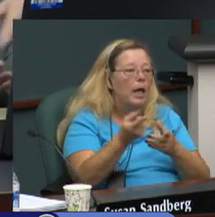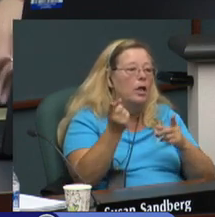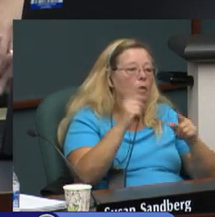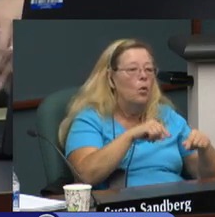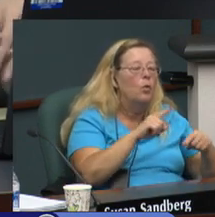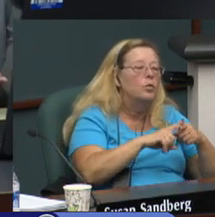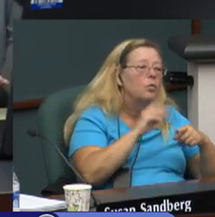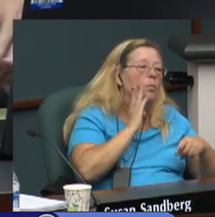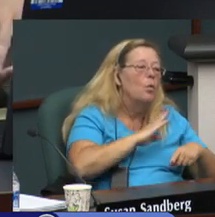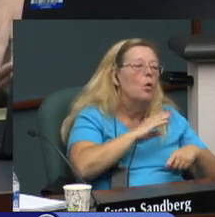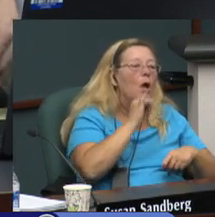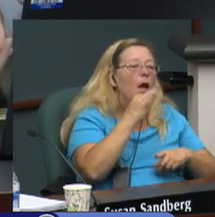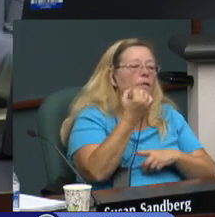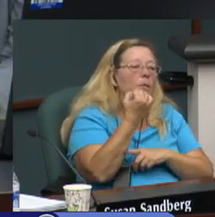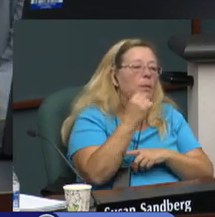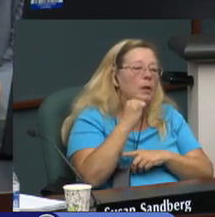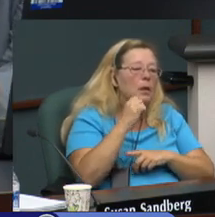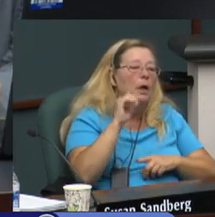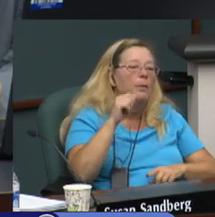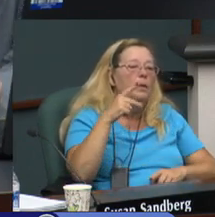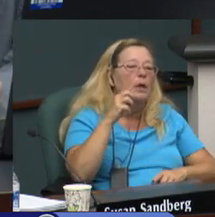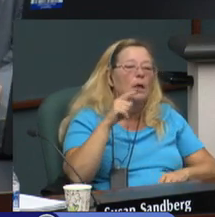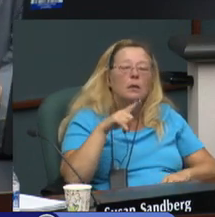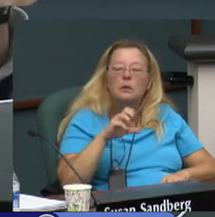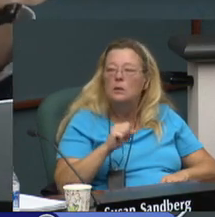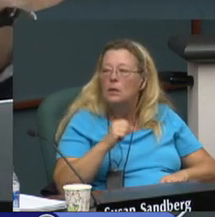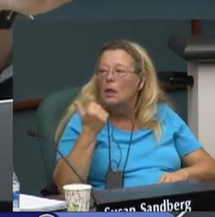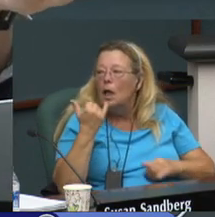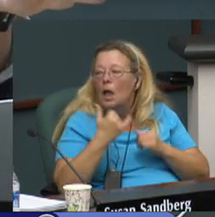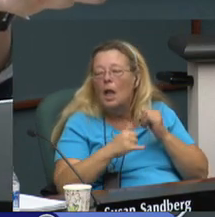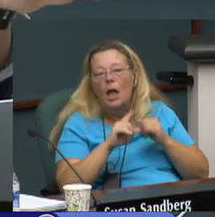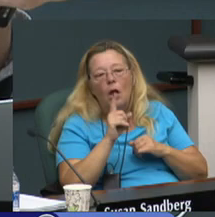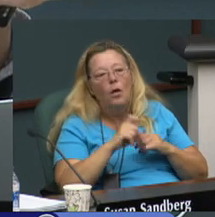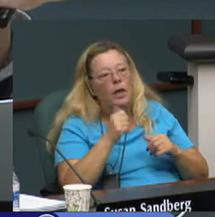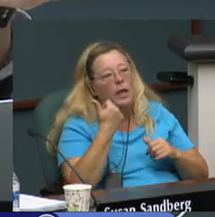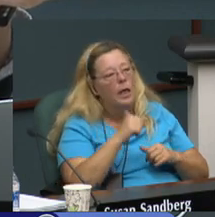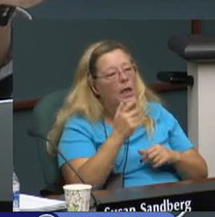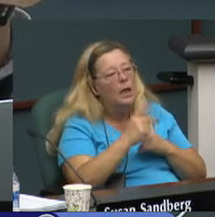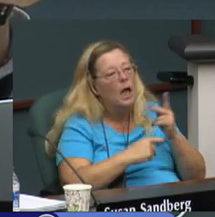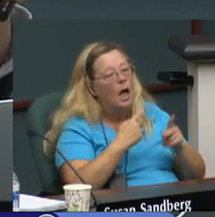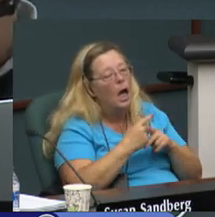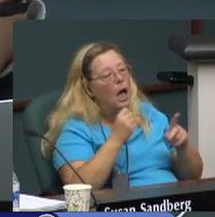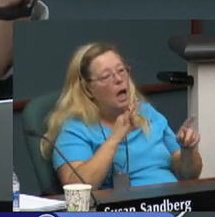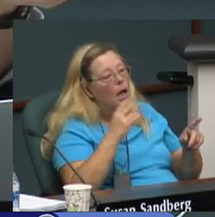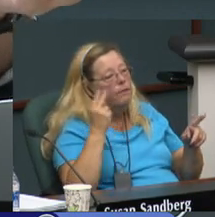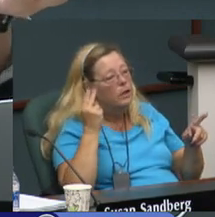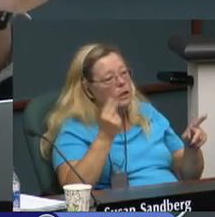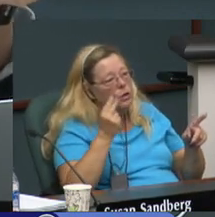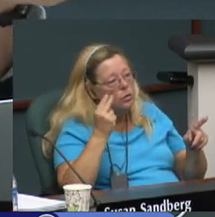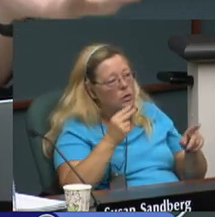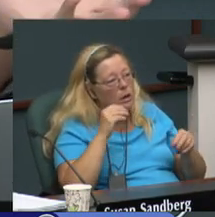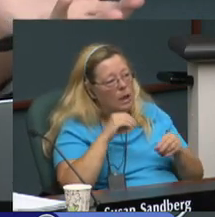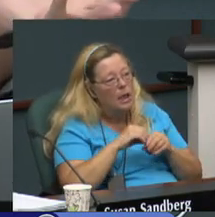the last question is is there any kind of historic 'no sin minimum lot sizes